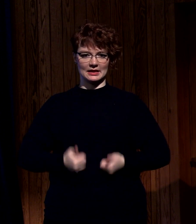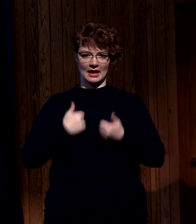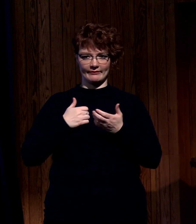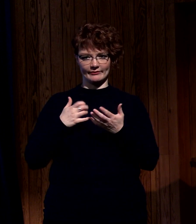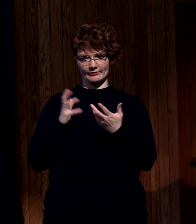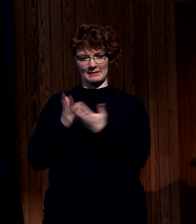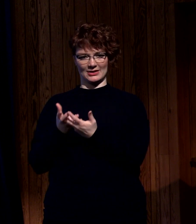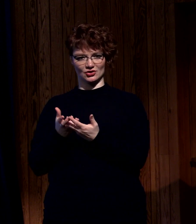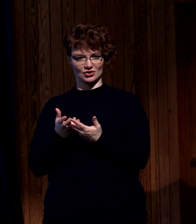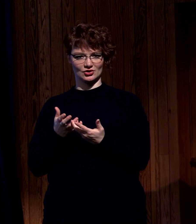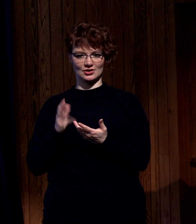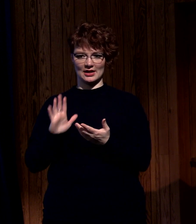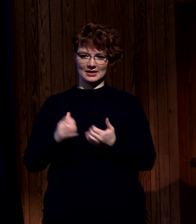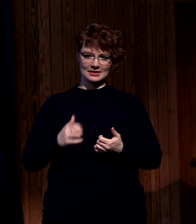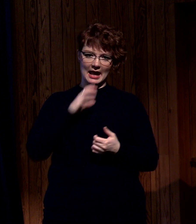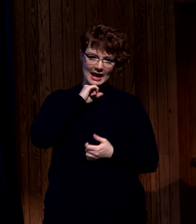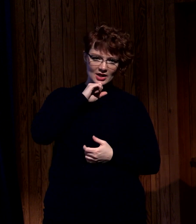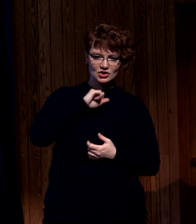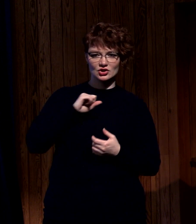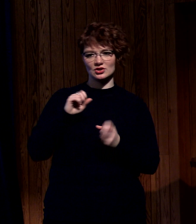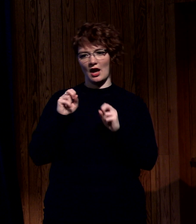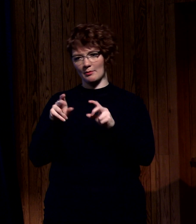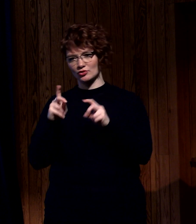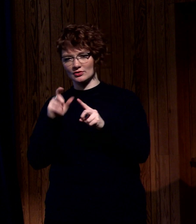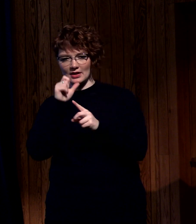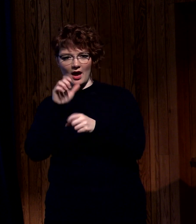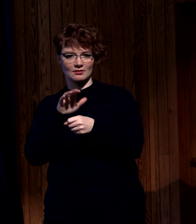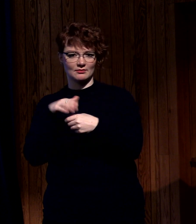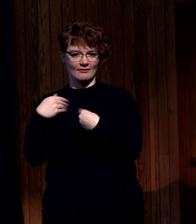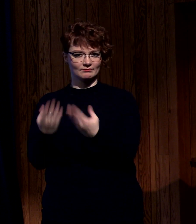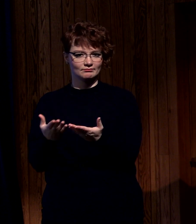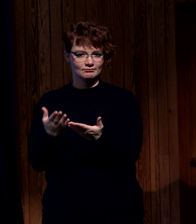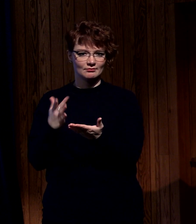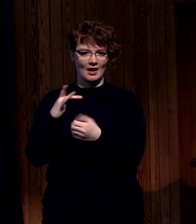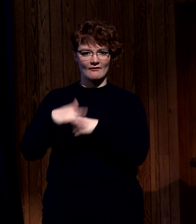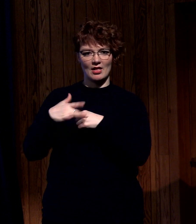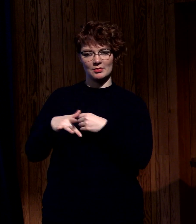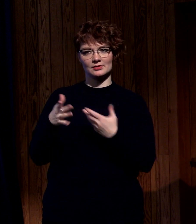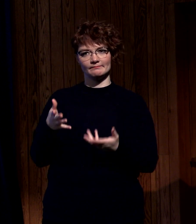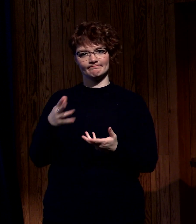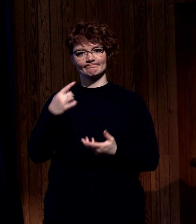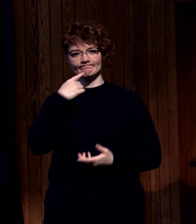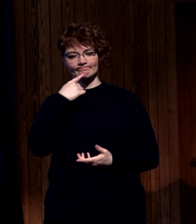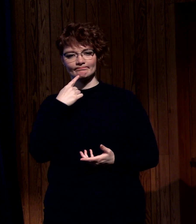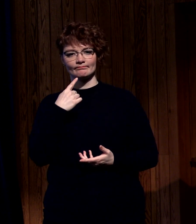where he was, and the lack of opportunity. But yet, it never